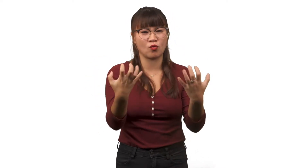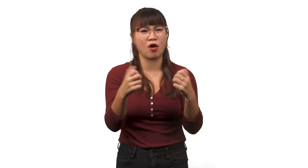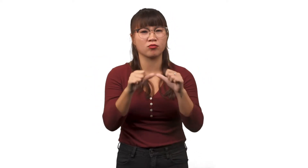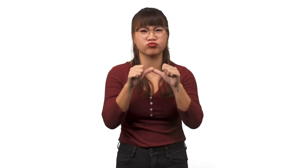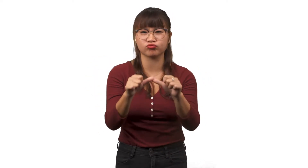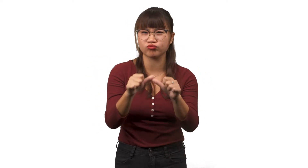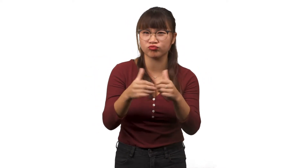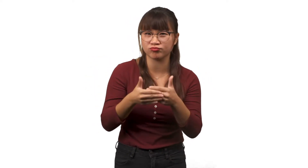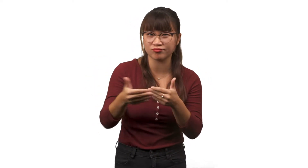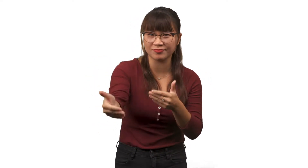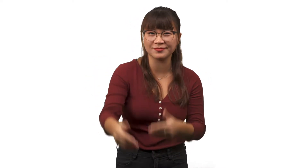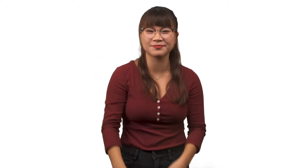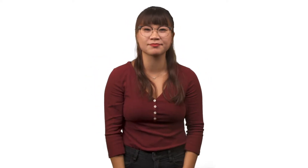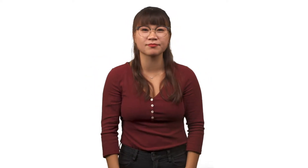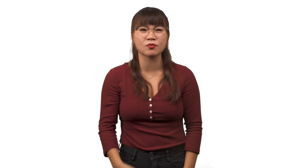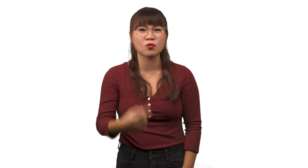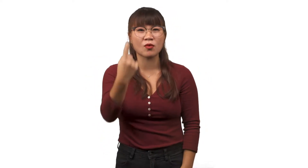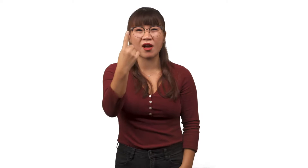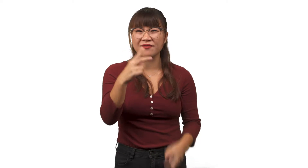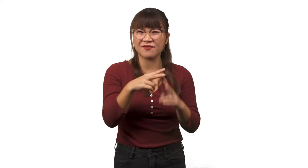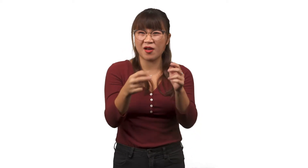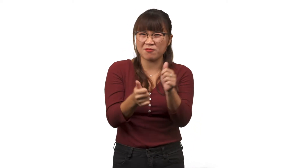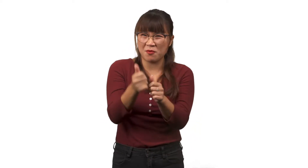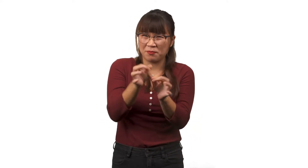and we want to keep it that way!